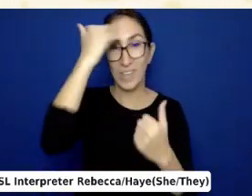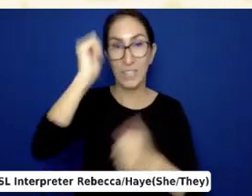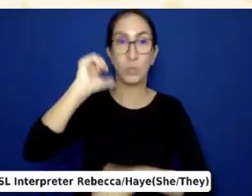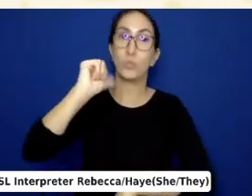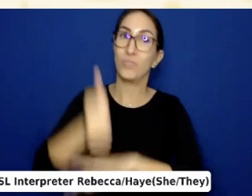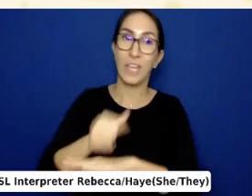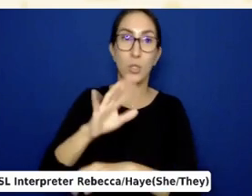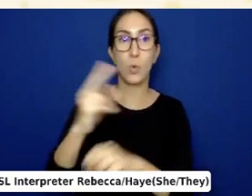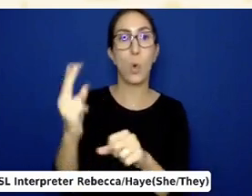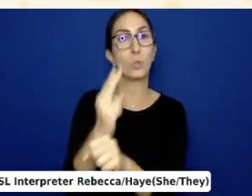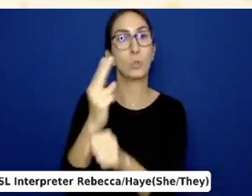User accessibility personas.